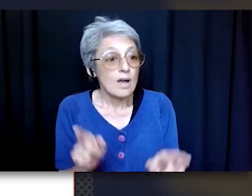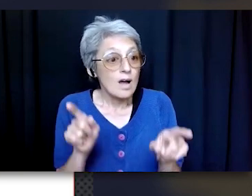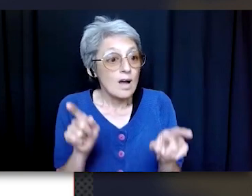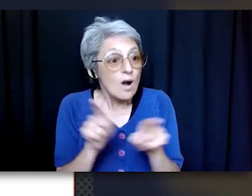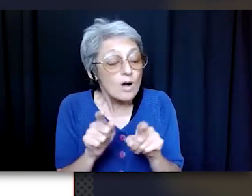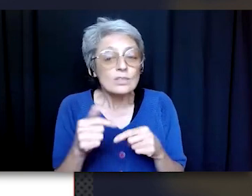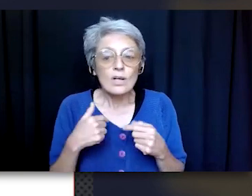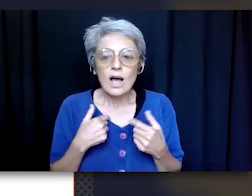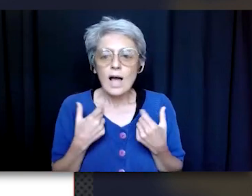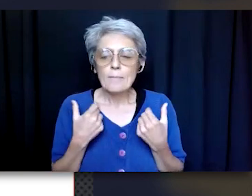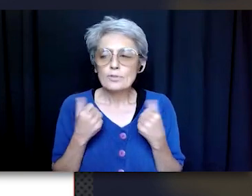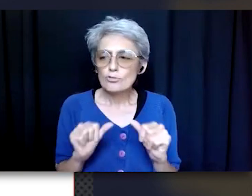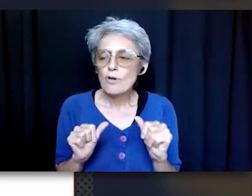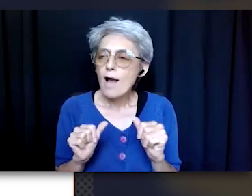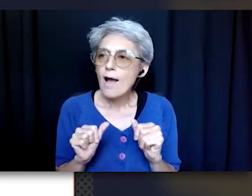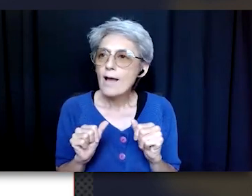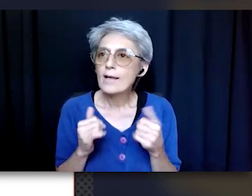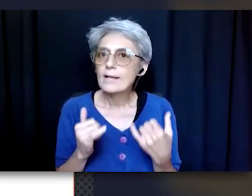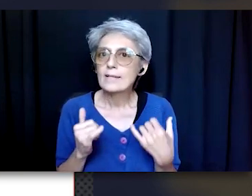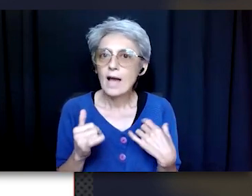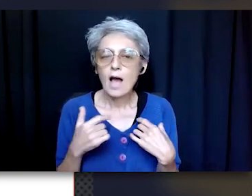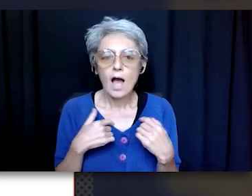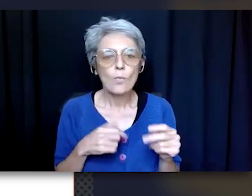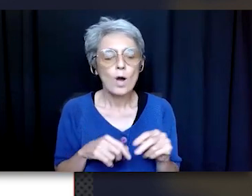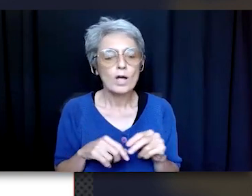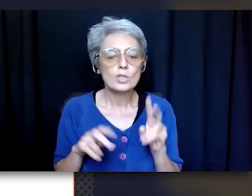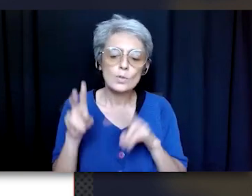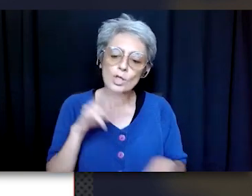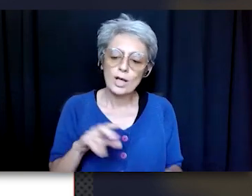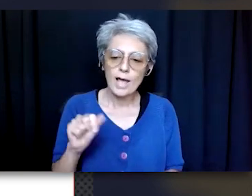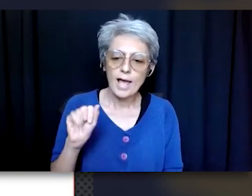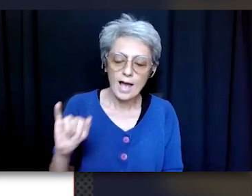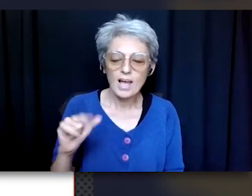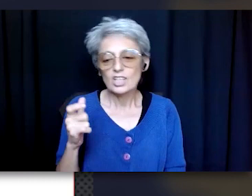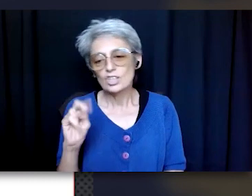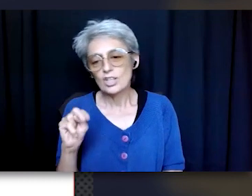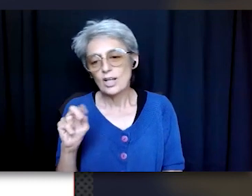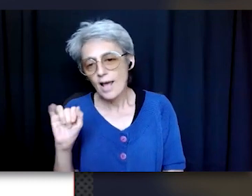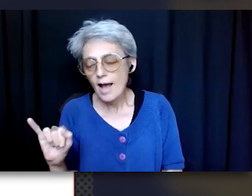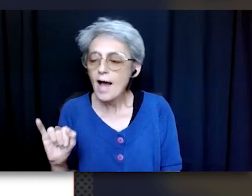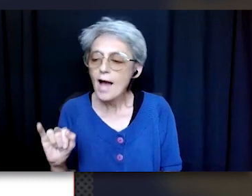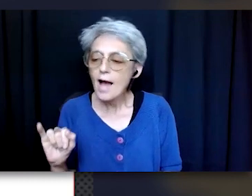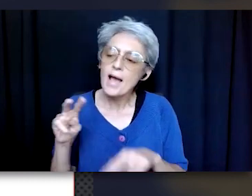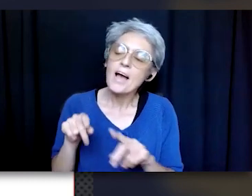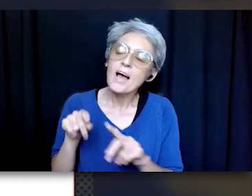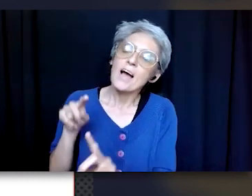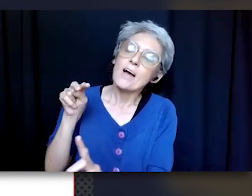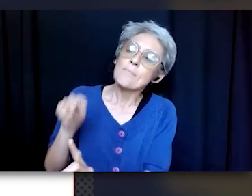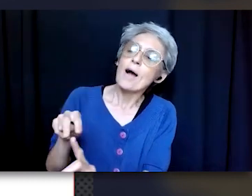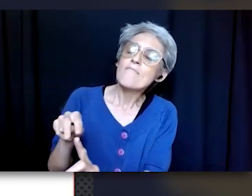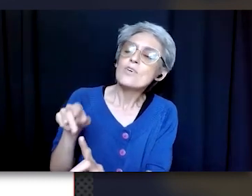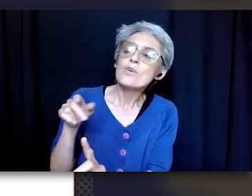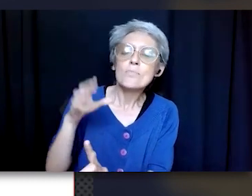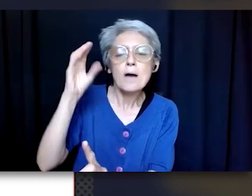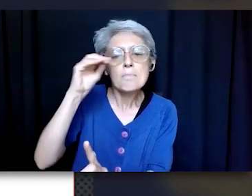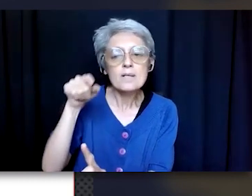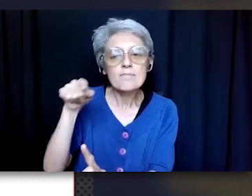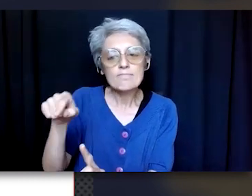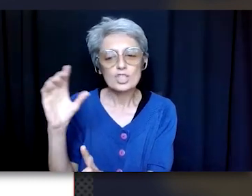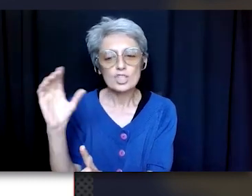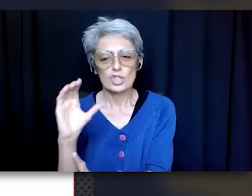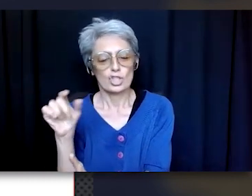increasingly to look at AI and gen AI as search in terms of how my students might engage with it and